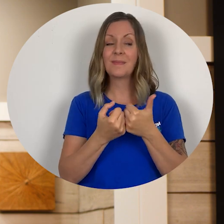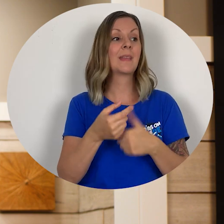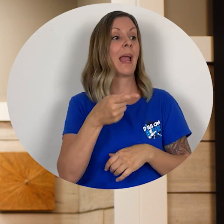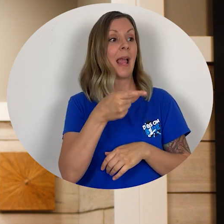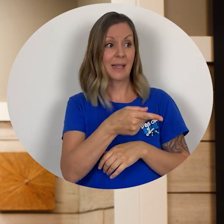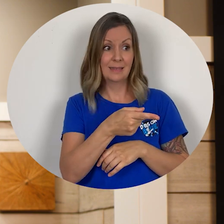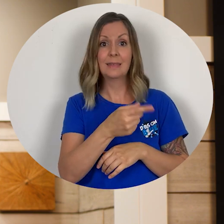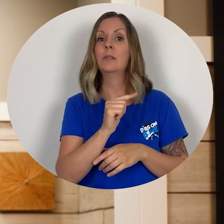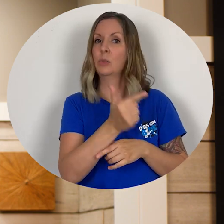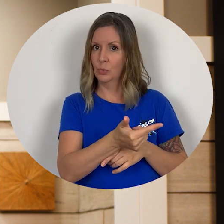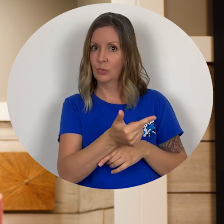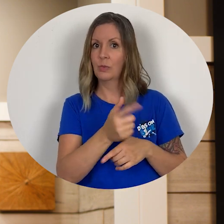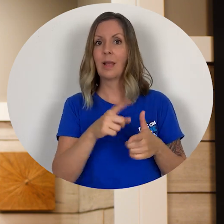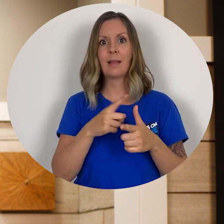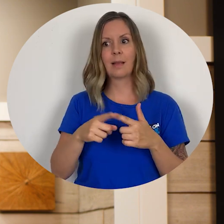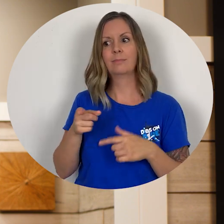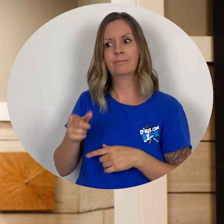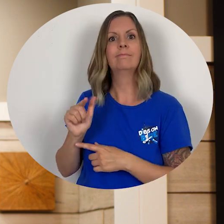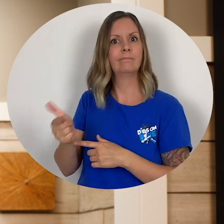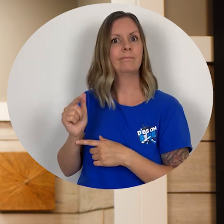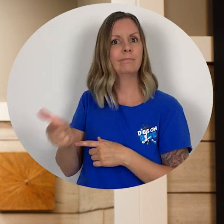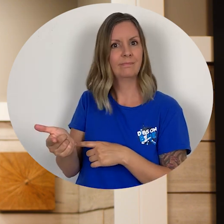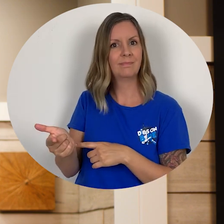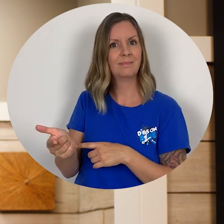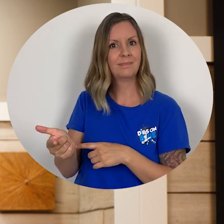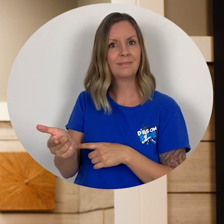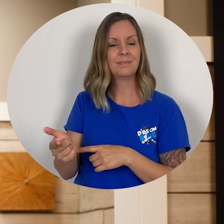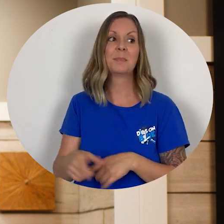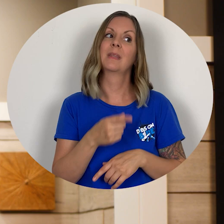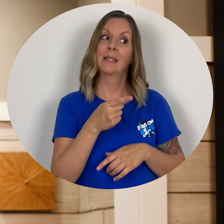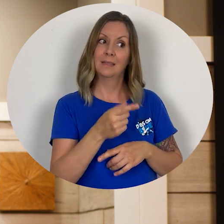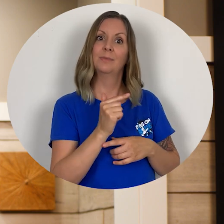player goes. So, for example, at the start of the game, Thanos would take a turn, the